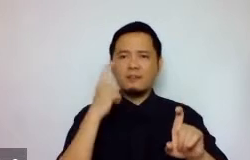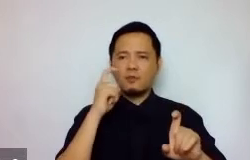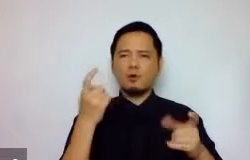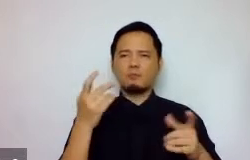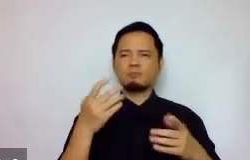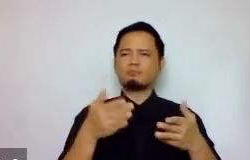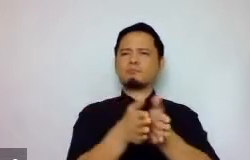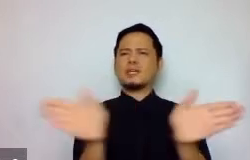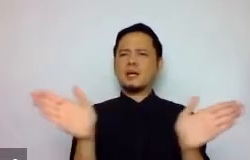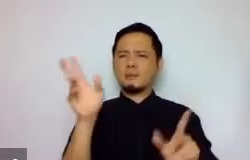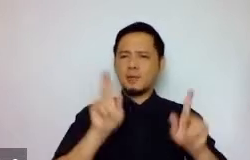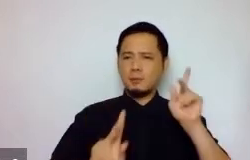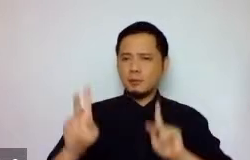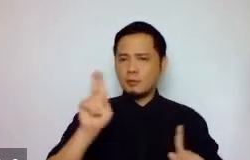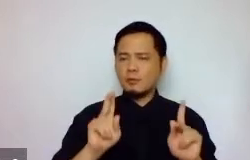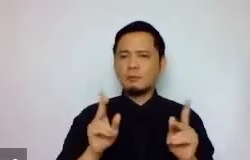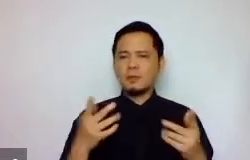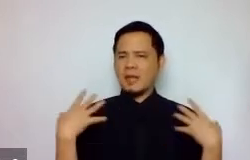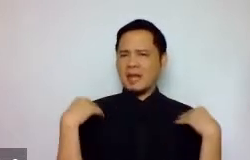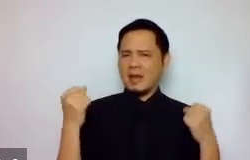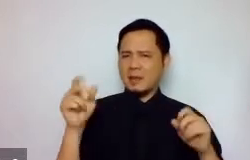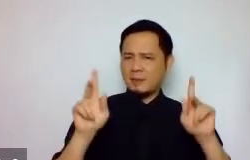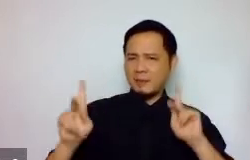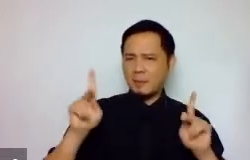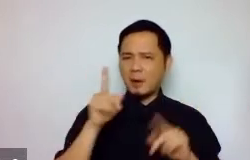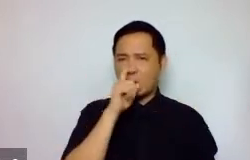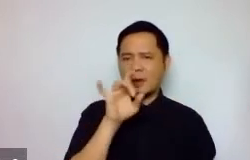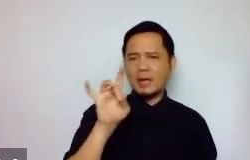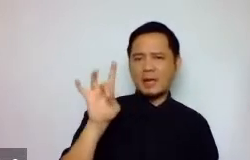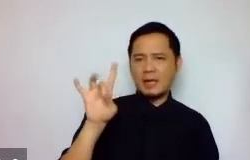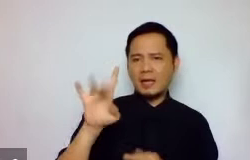This is the generally healthy population aged 18 to 59 years old.